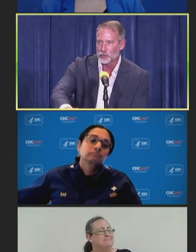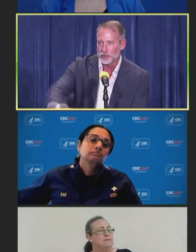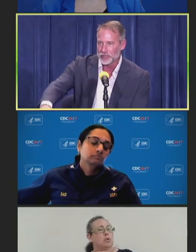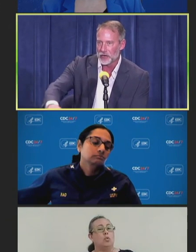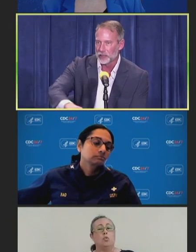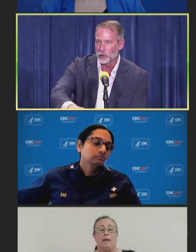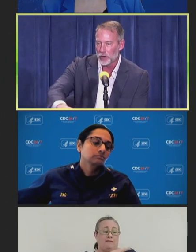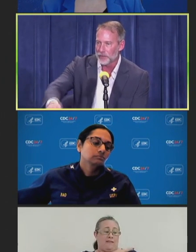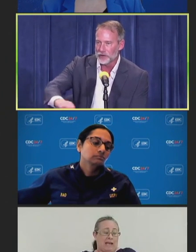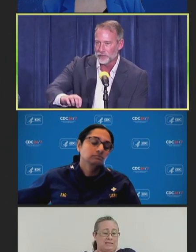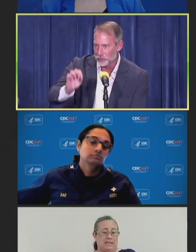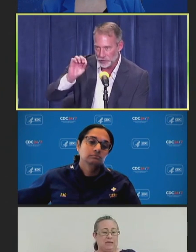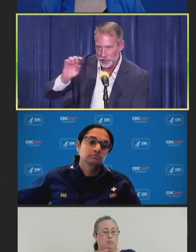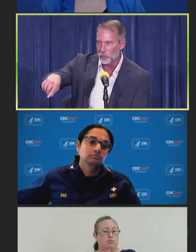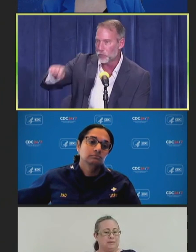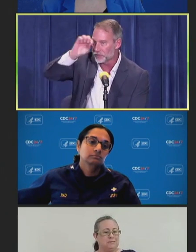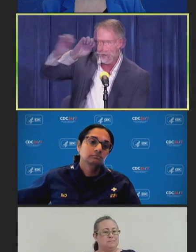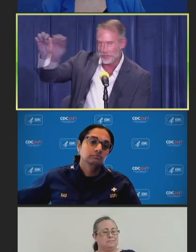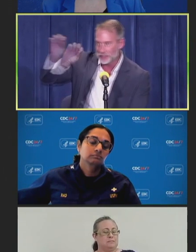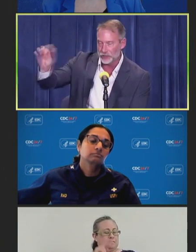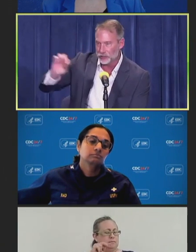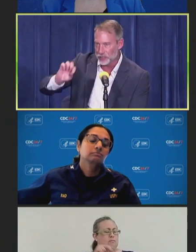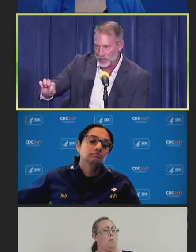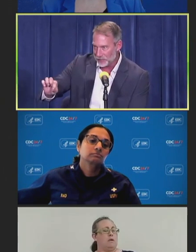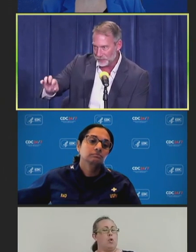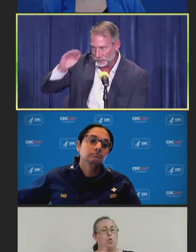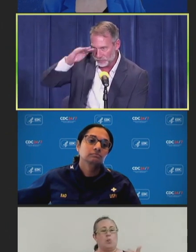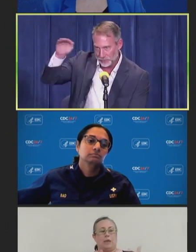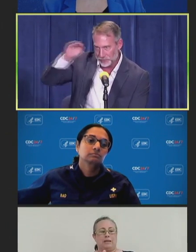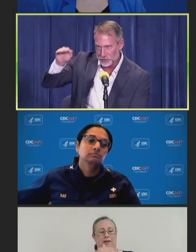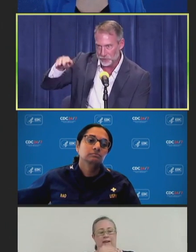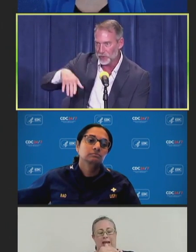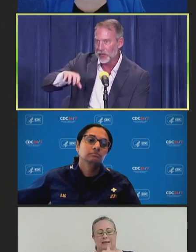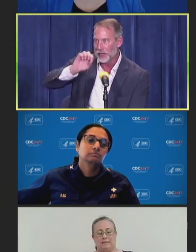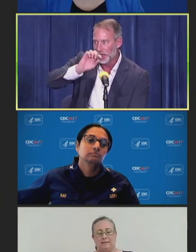prints out even if you're looking at which vaccines you got, if you're, you know,